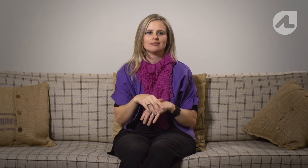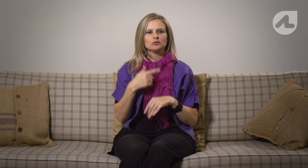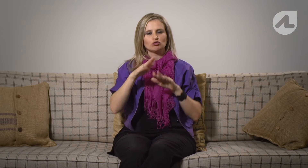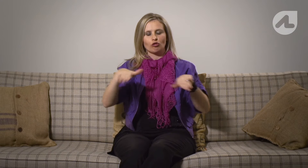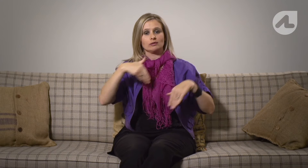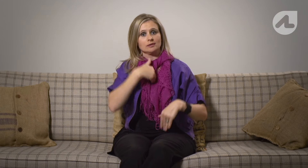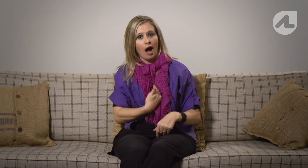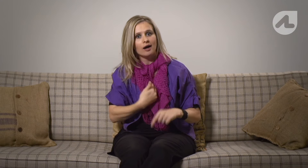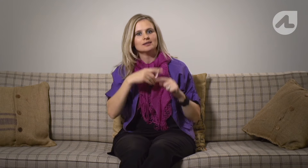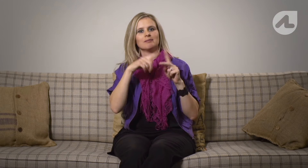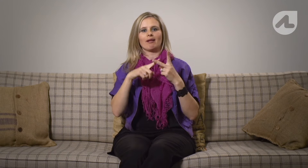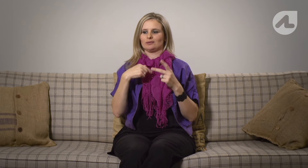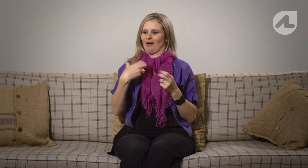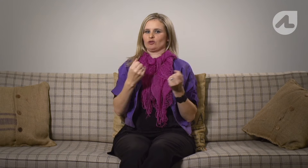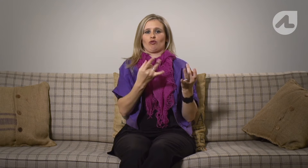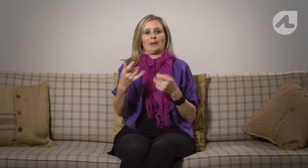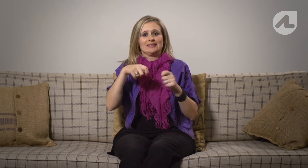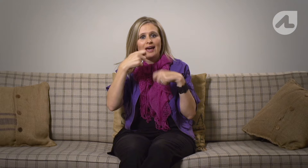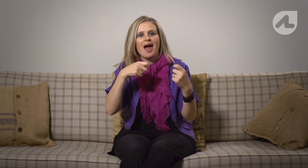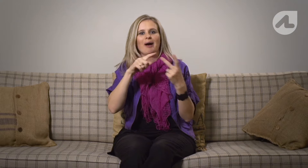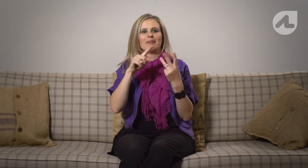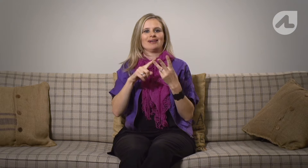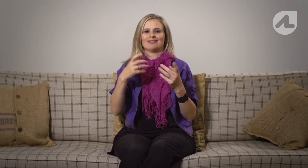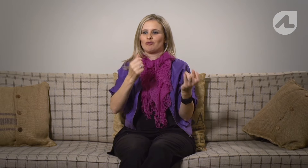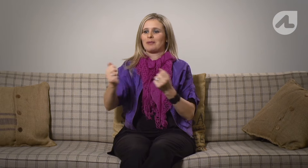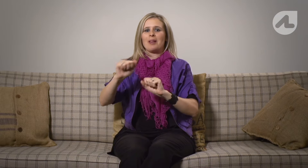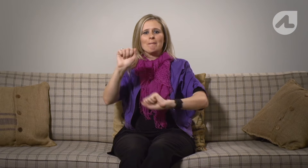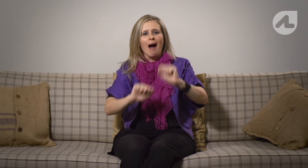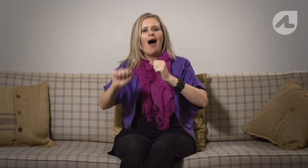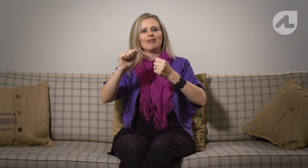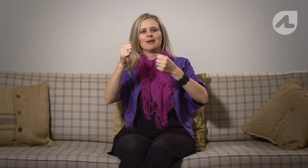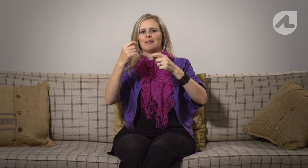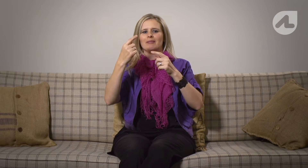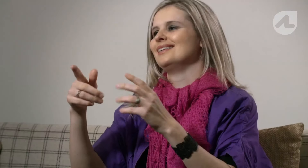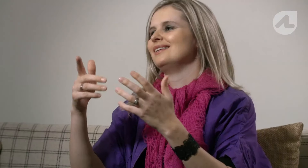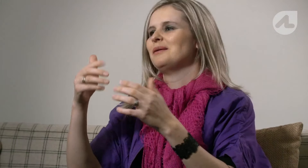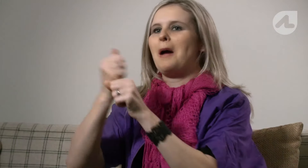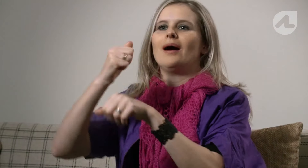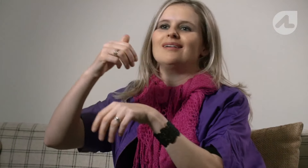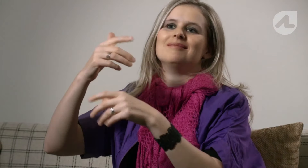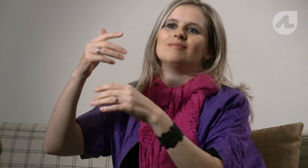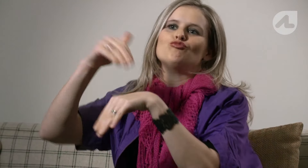The children are tired and we're tired. We have to get dinner ready, we have to get them ready for a bath, and they're making trouble...